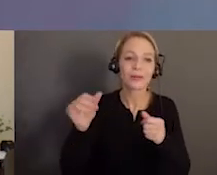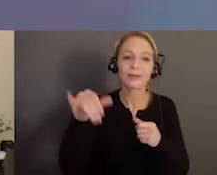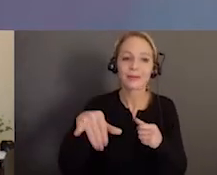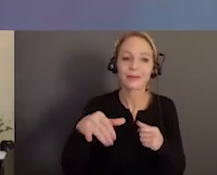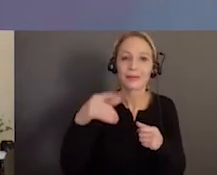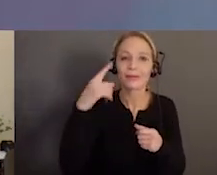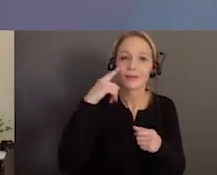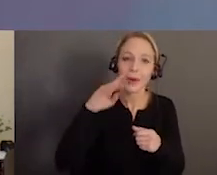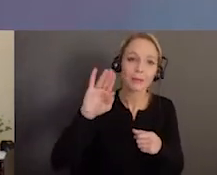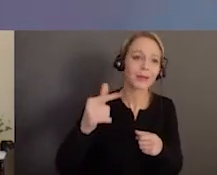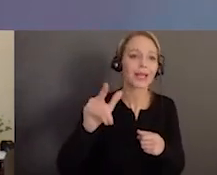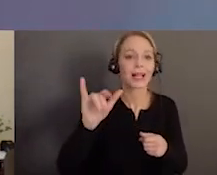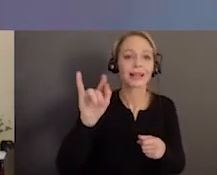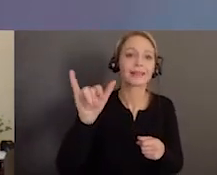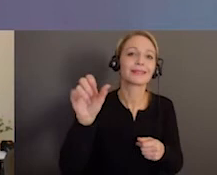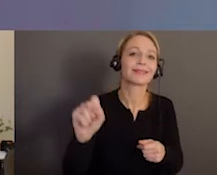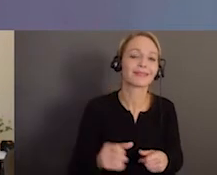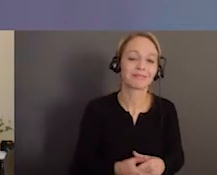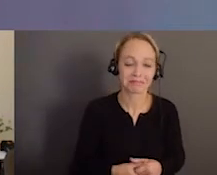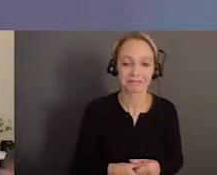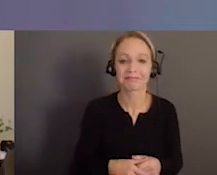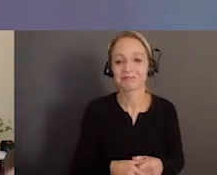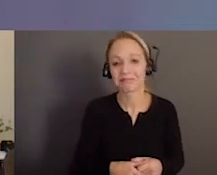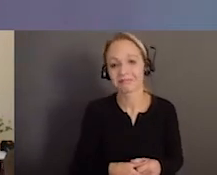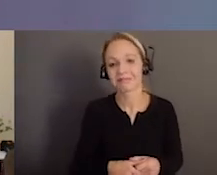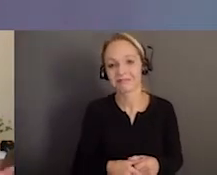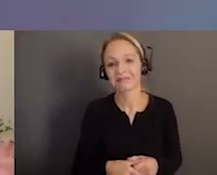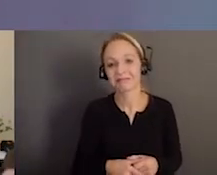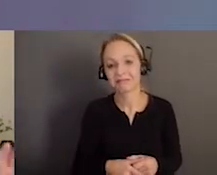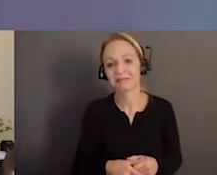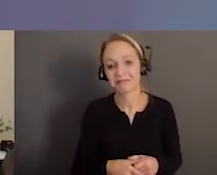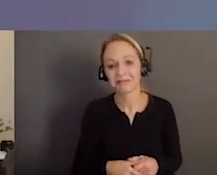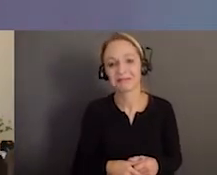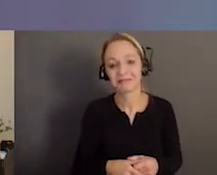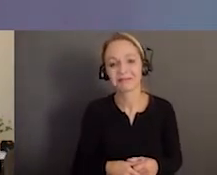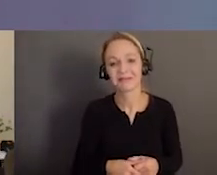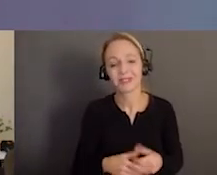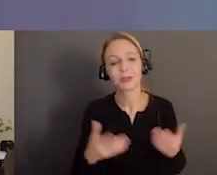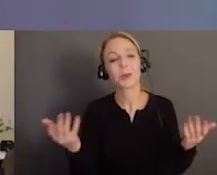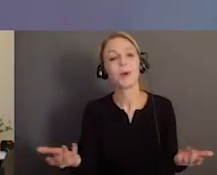TO SOLVE THAT. AND TO DEMONSTRATE HOW IT'S SOLVING IT.